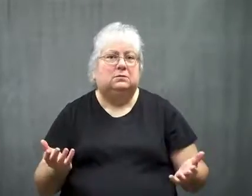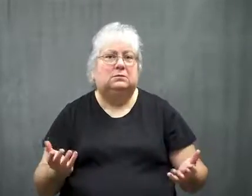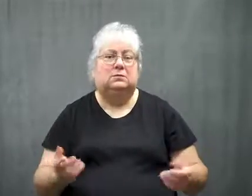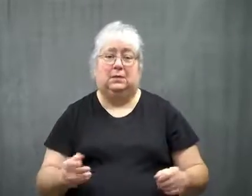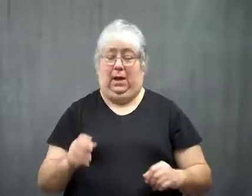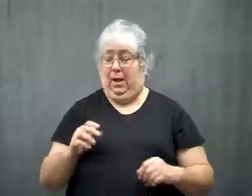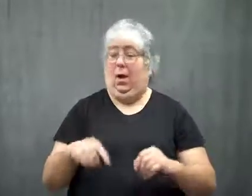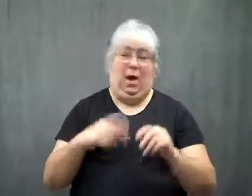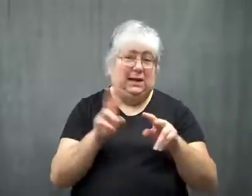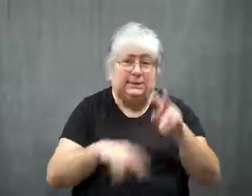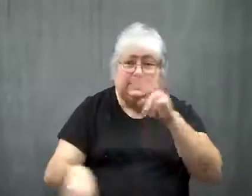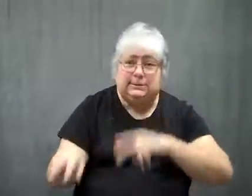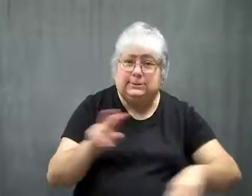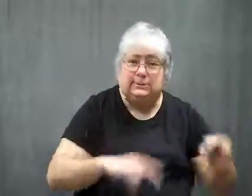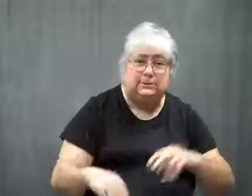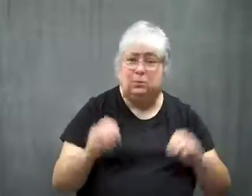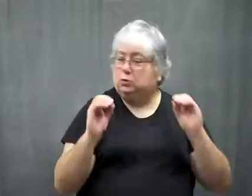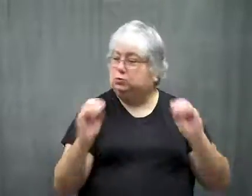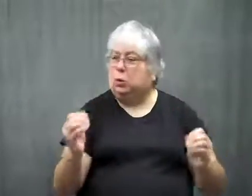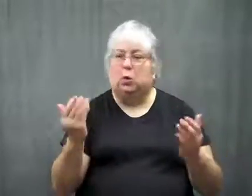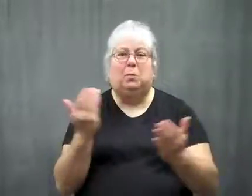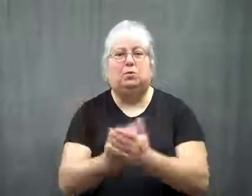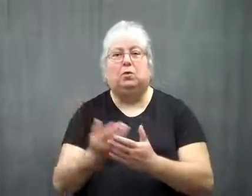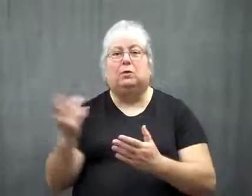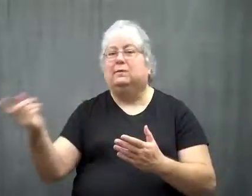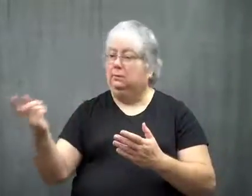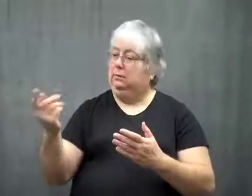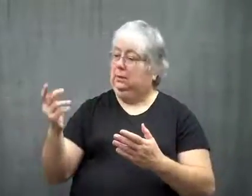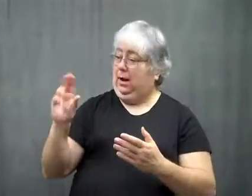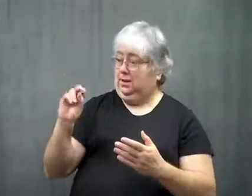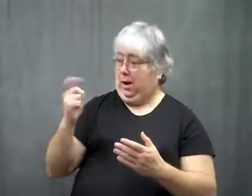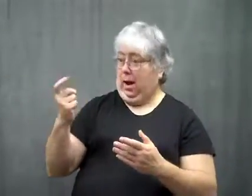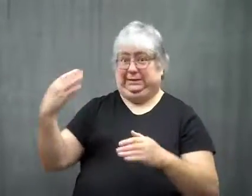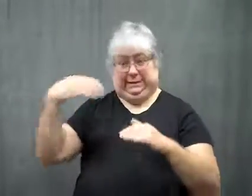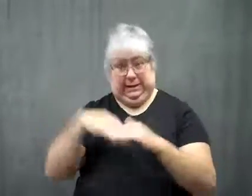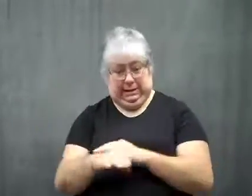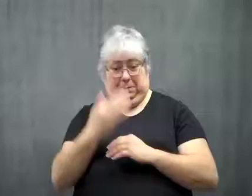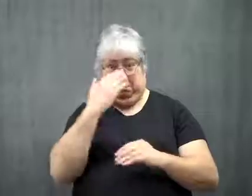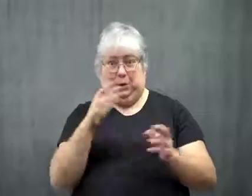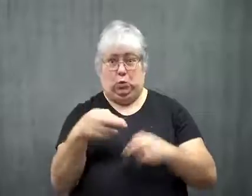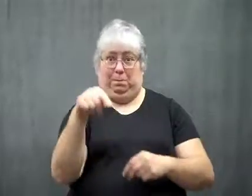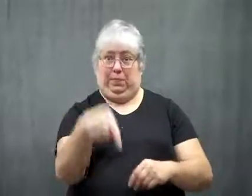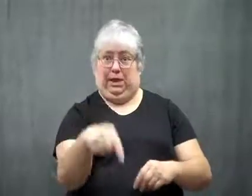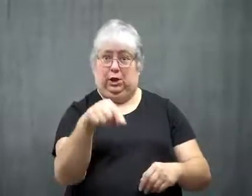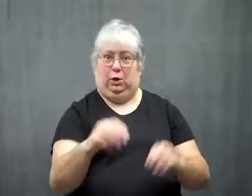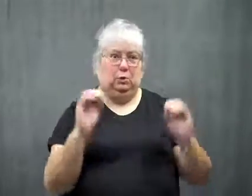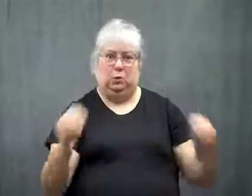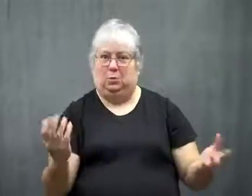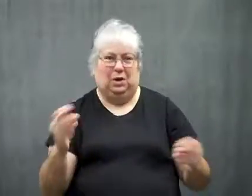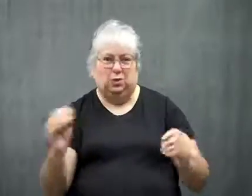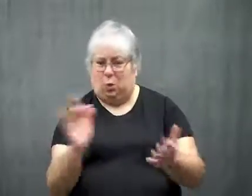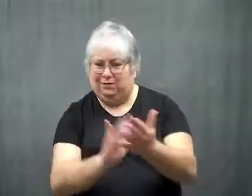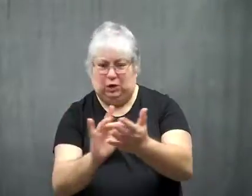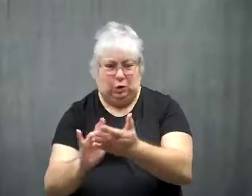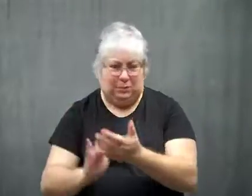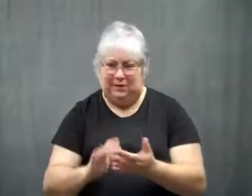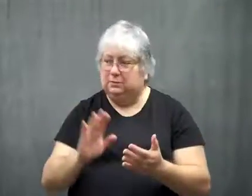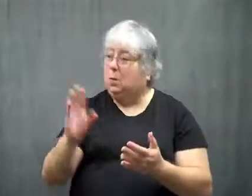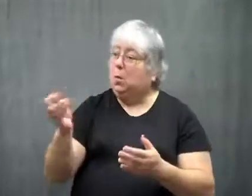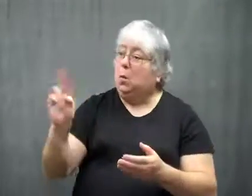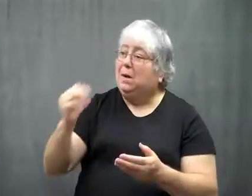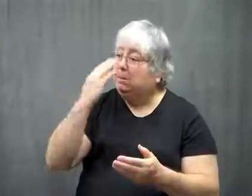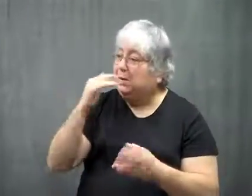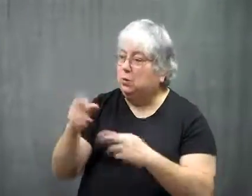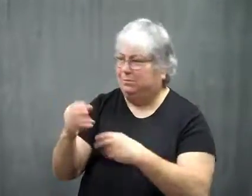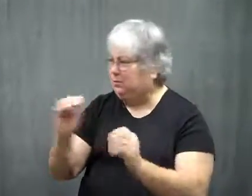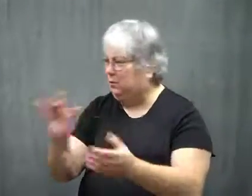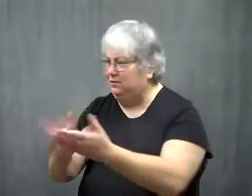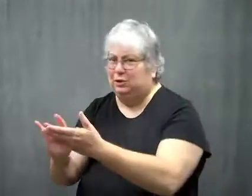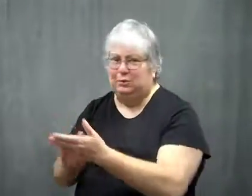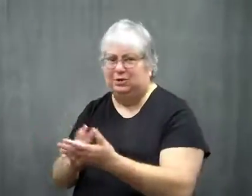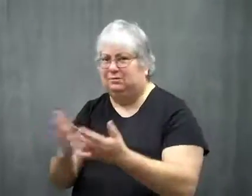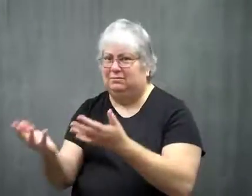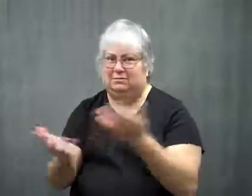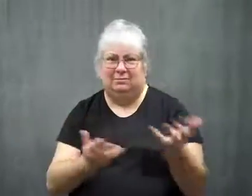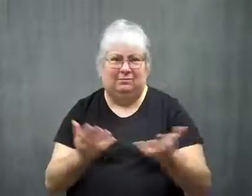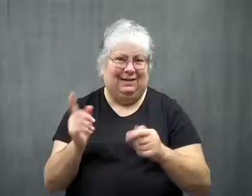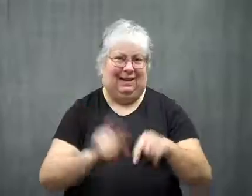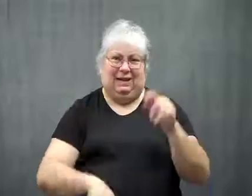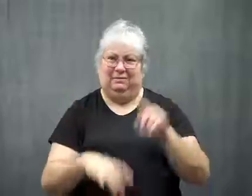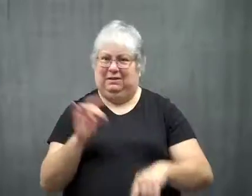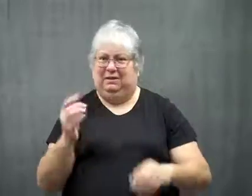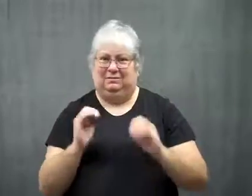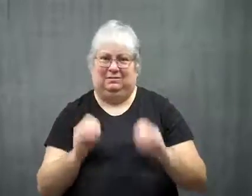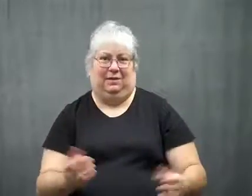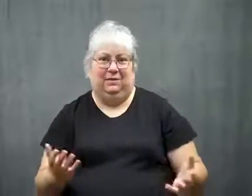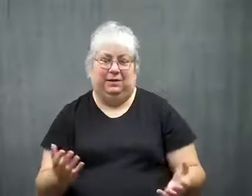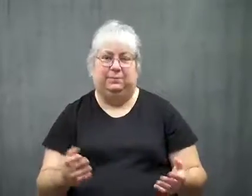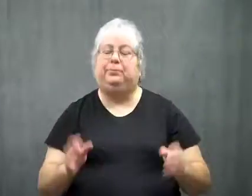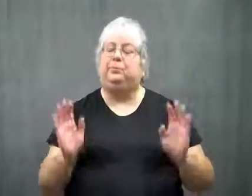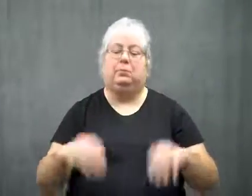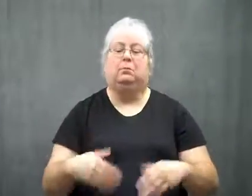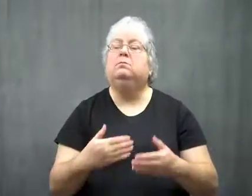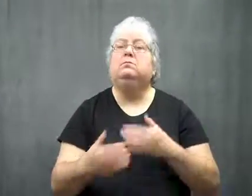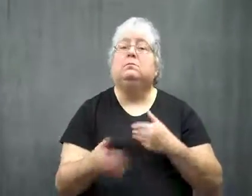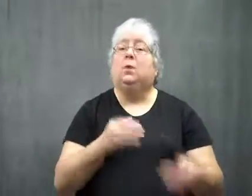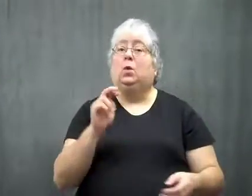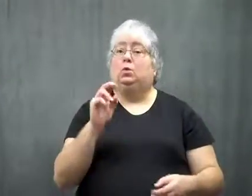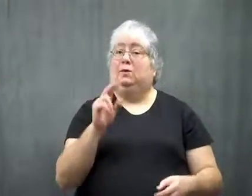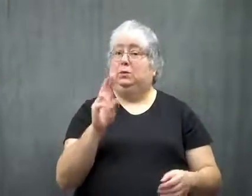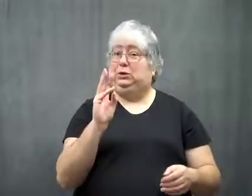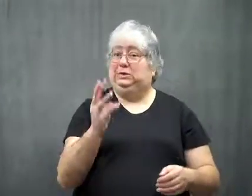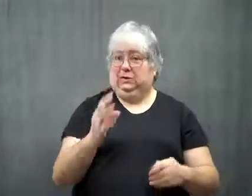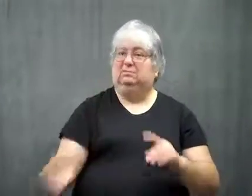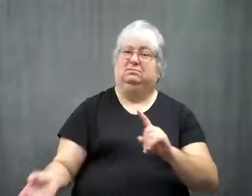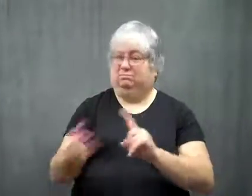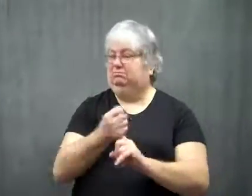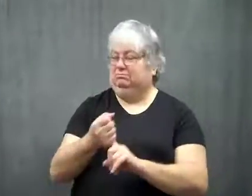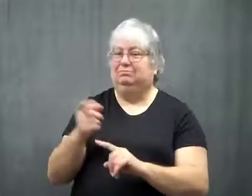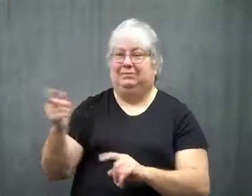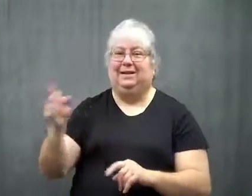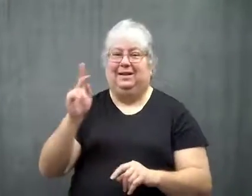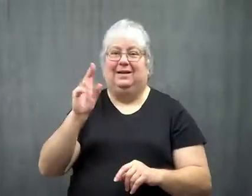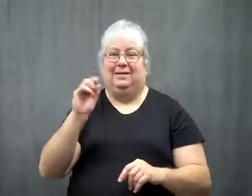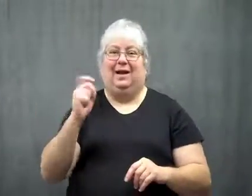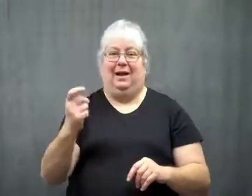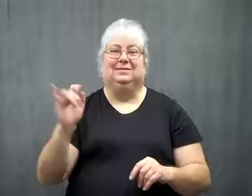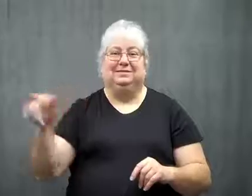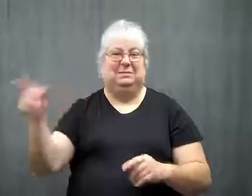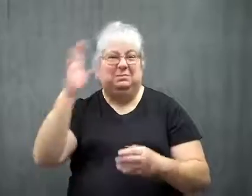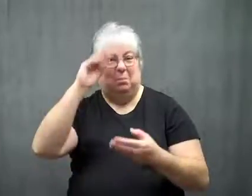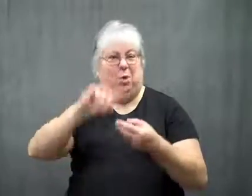There was no evidence Knox was in the bedroom, and no fingerprints were there or in her own bedroom.